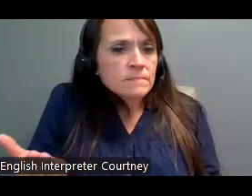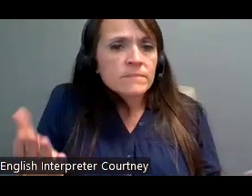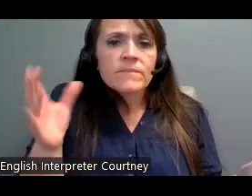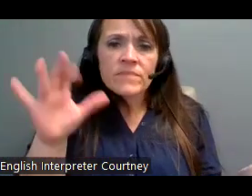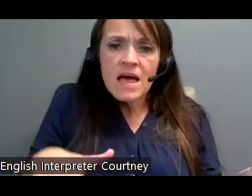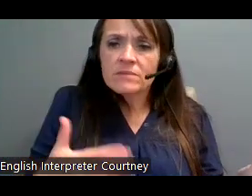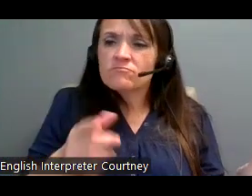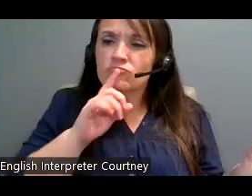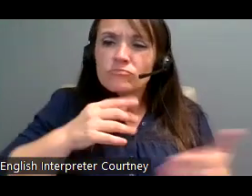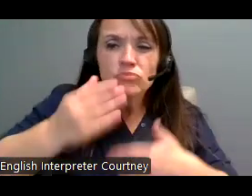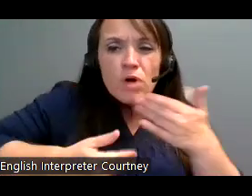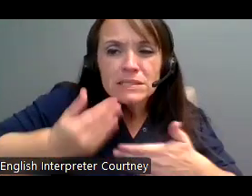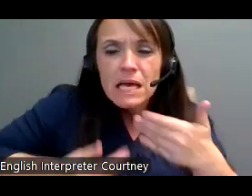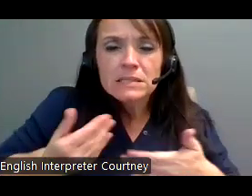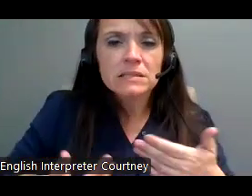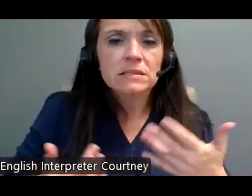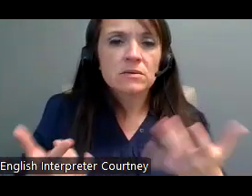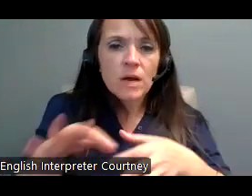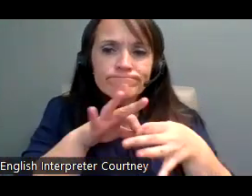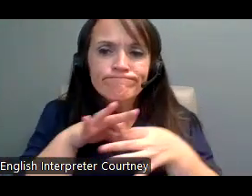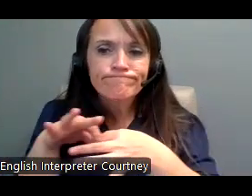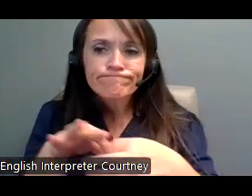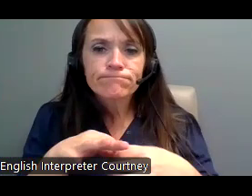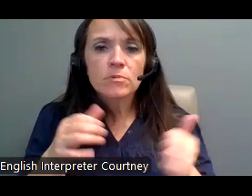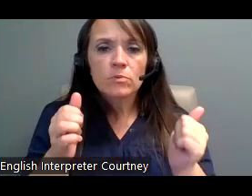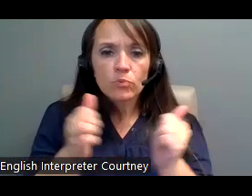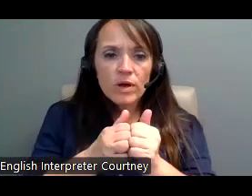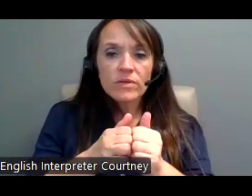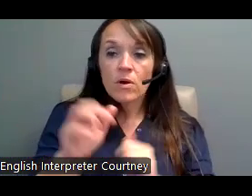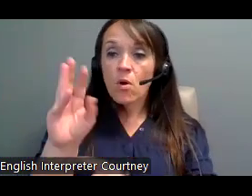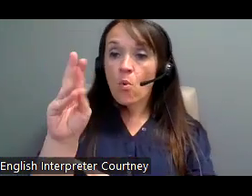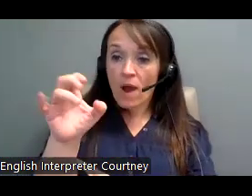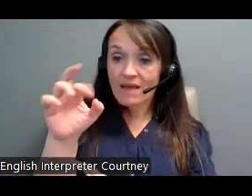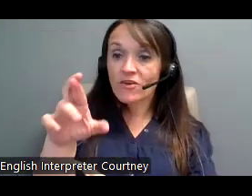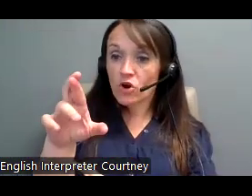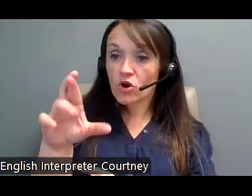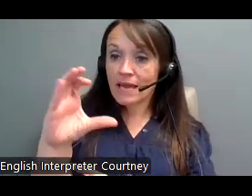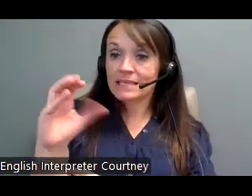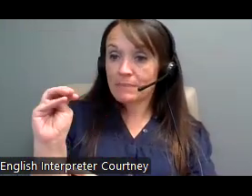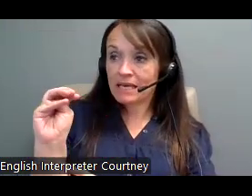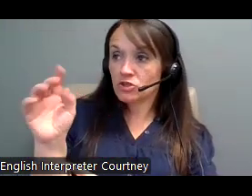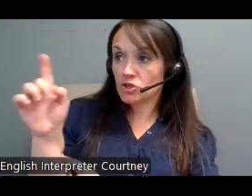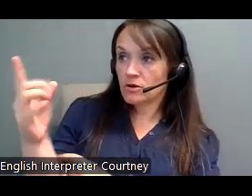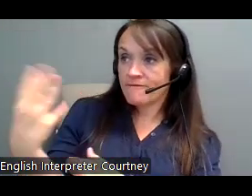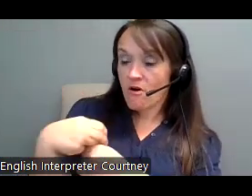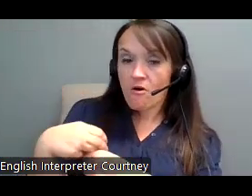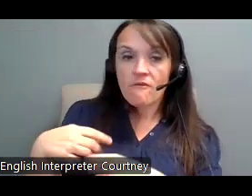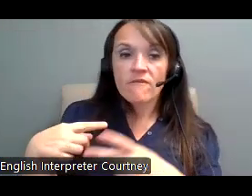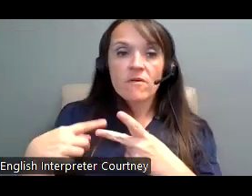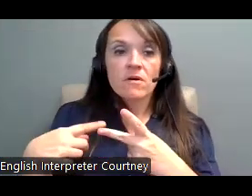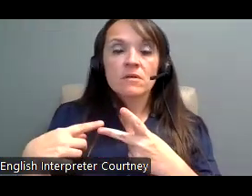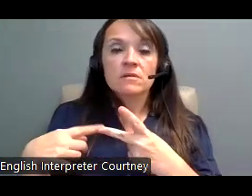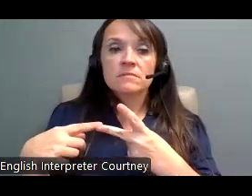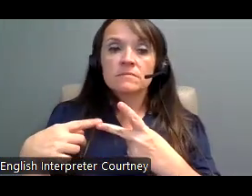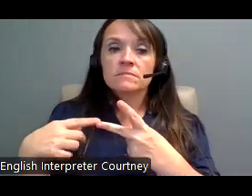goals are, the process is led by the waiver case manager we are also really interested in involving